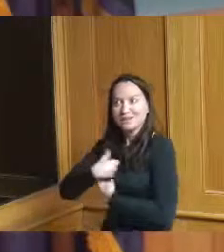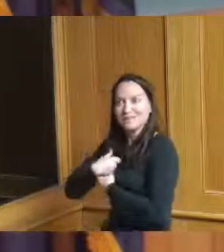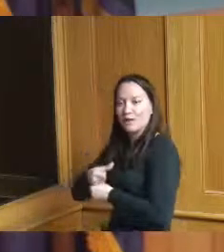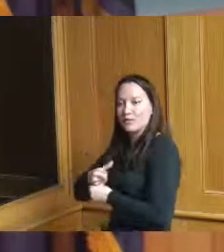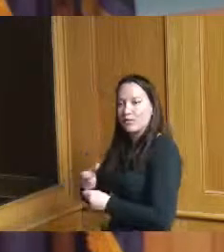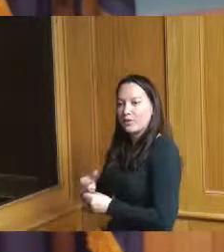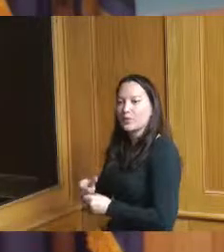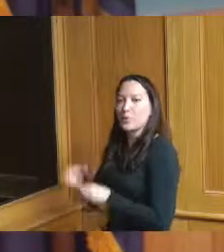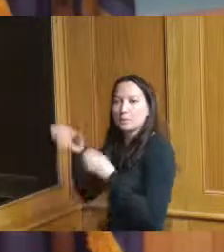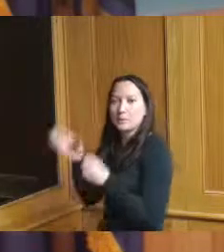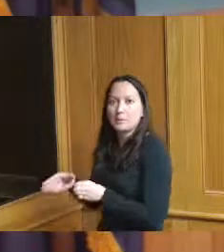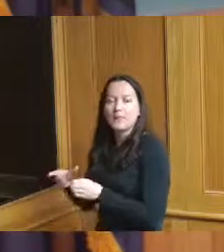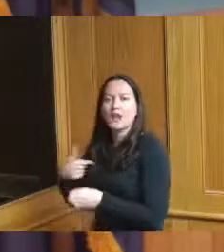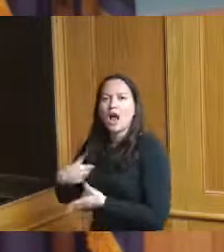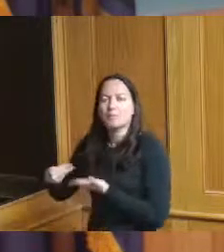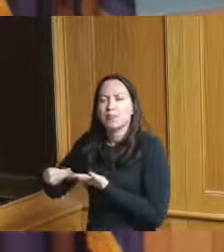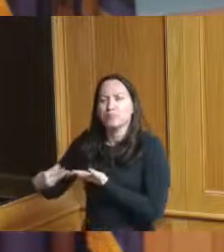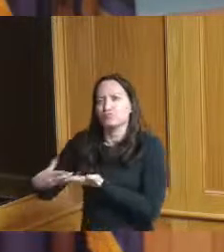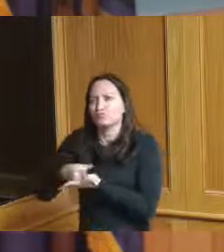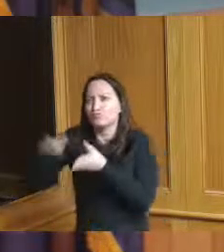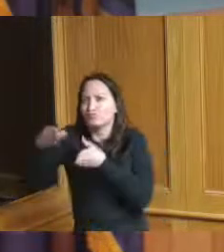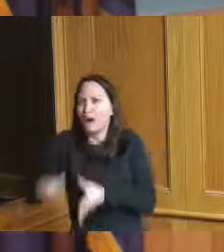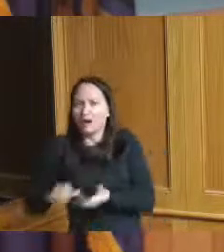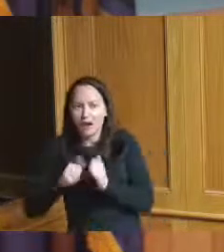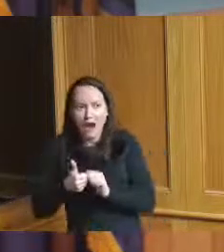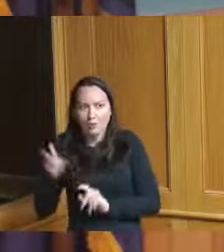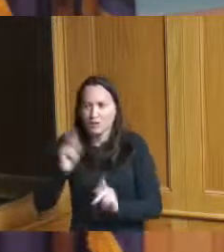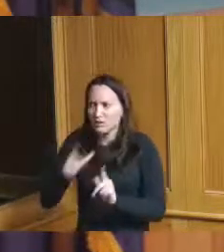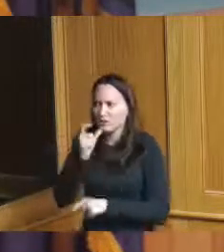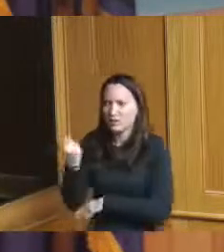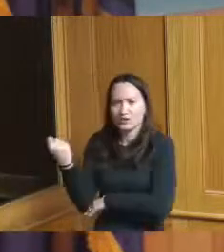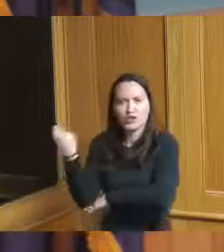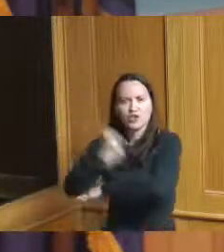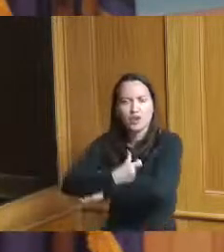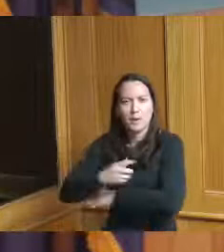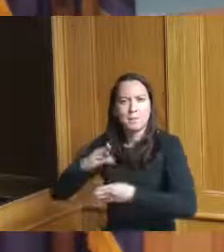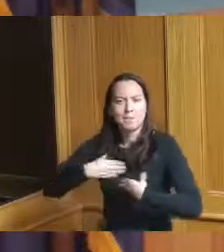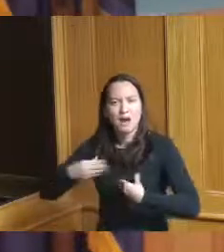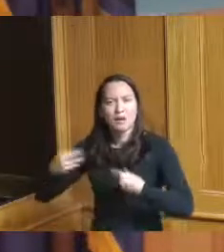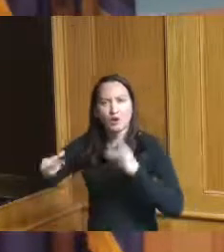I'm an entrepreneur how is somebody going to tell me to shut down my business and I have to